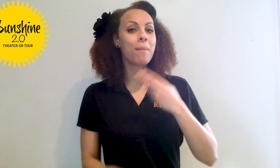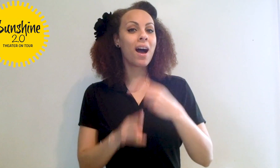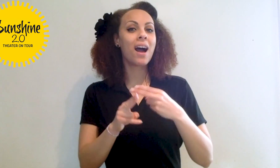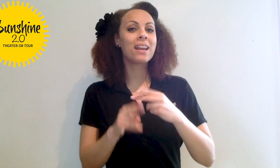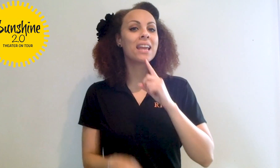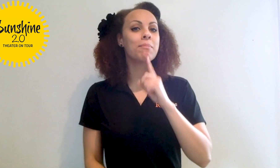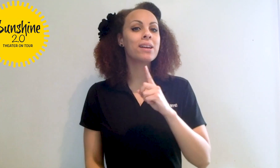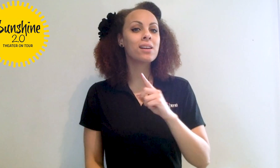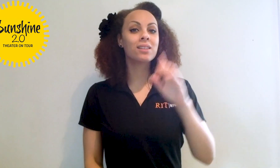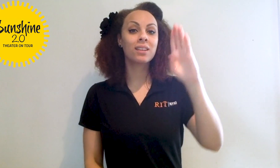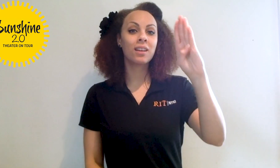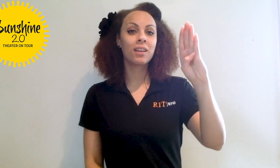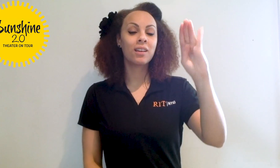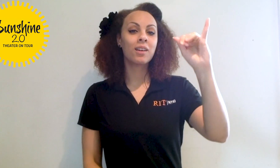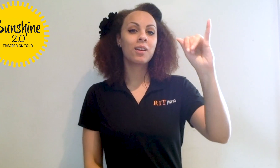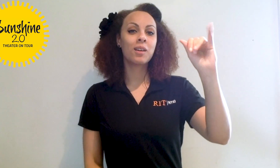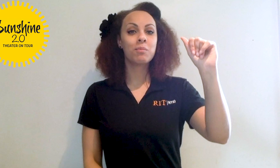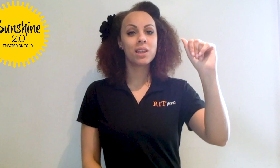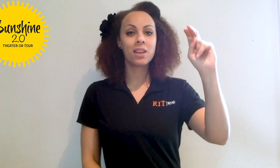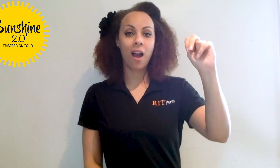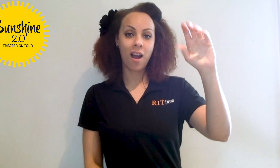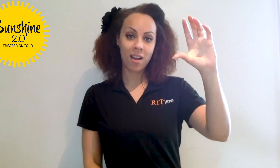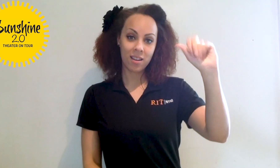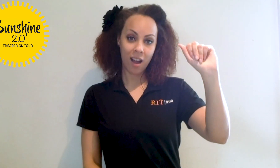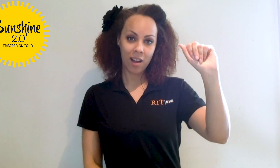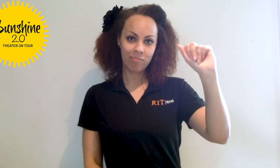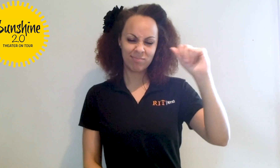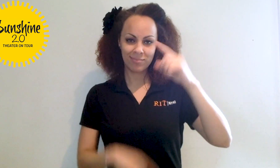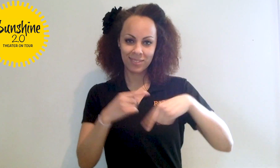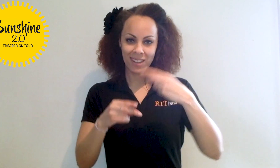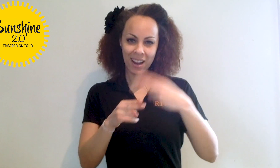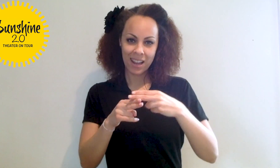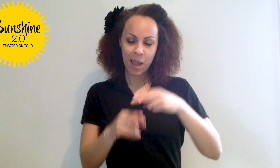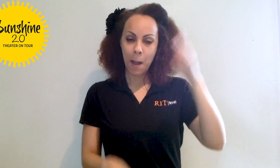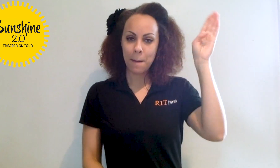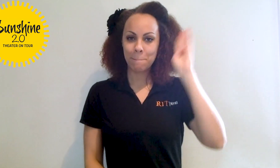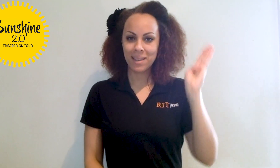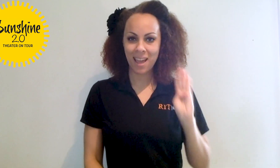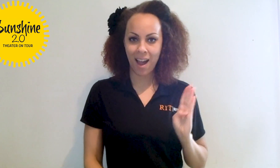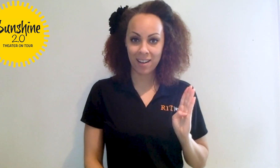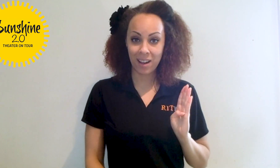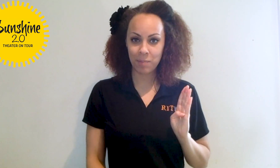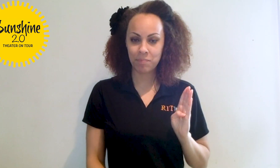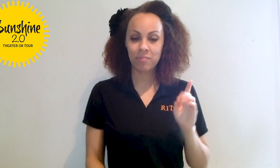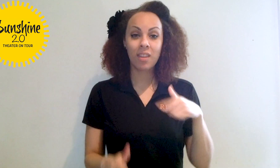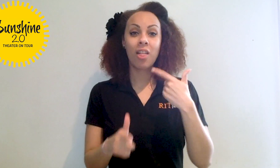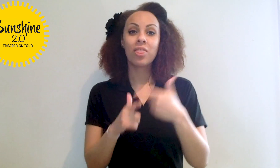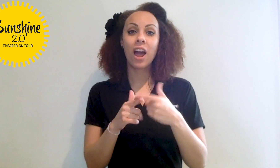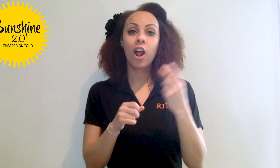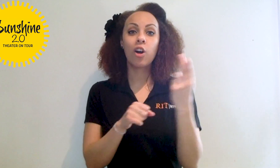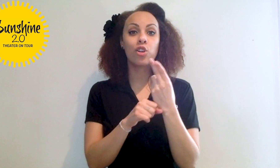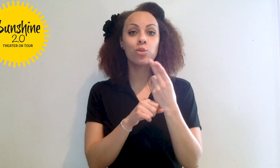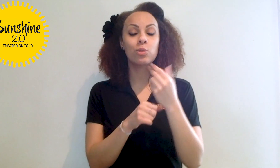“Hi, my name is B I A N C A, my sign name is:”